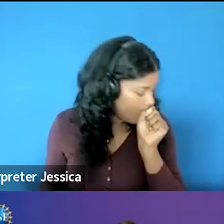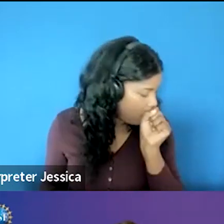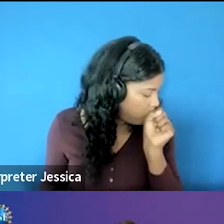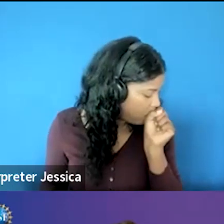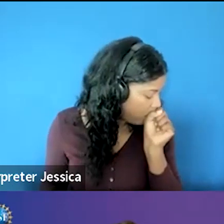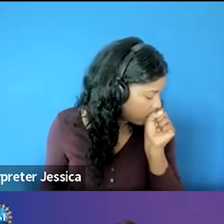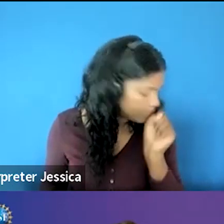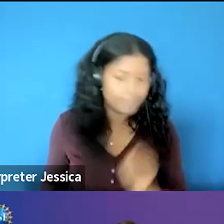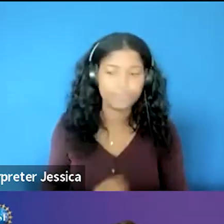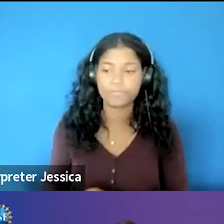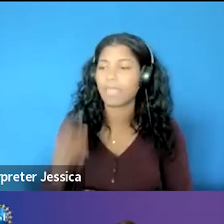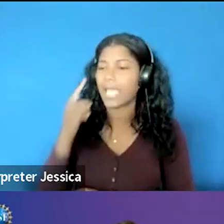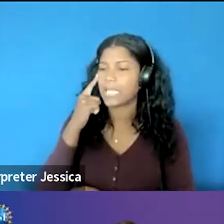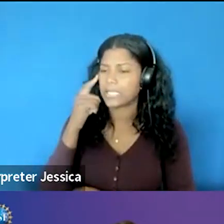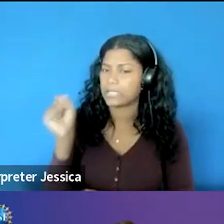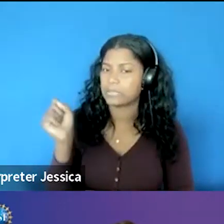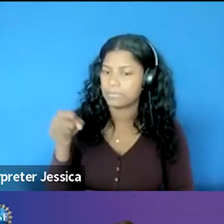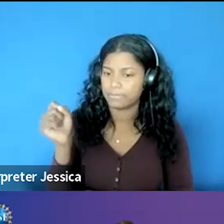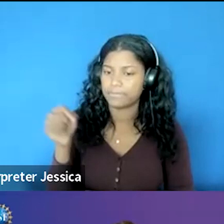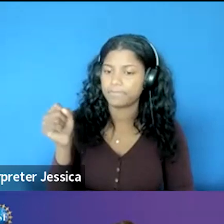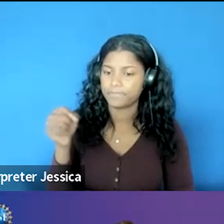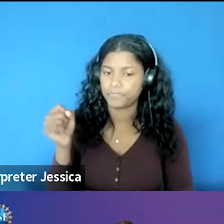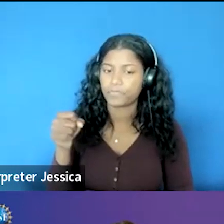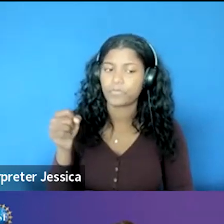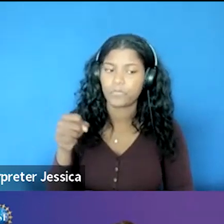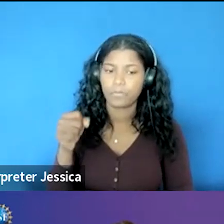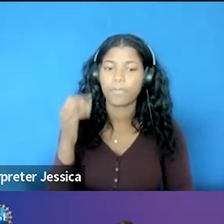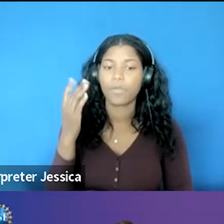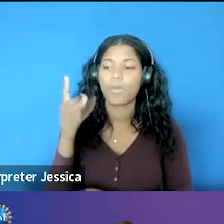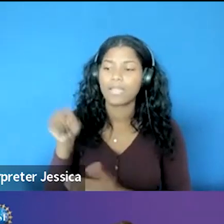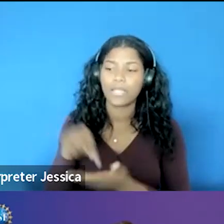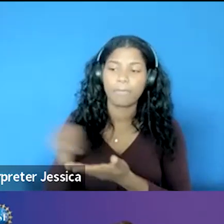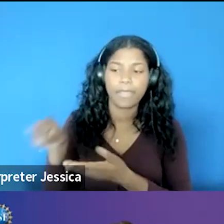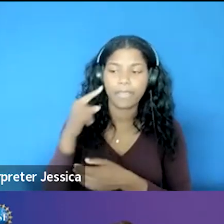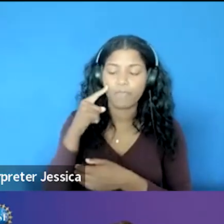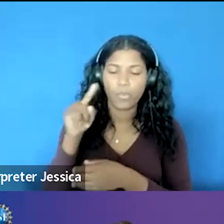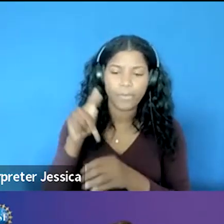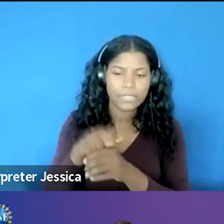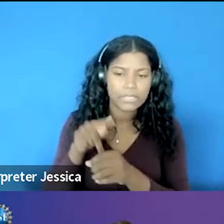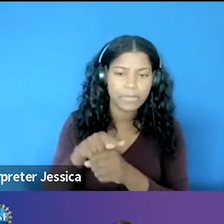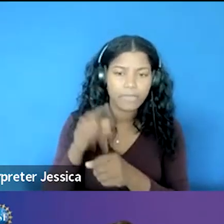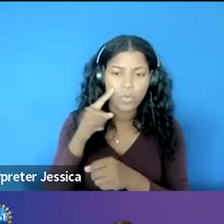Colette St. Mary: I think so because it's, they are created as a participant for a specific activity.